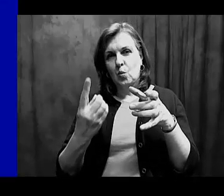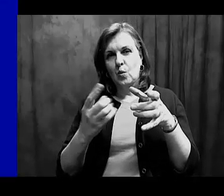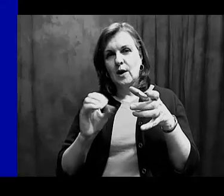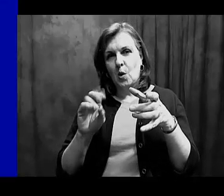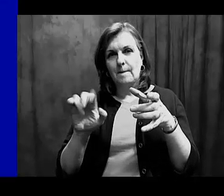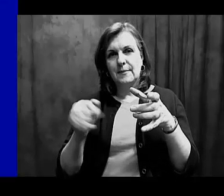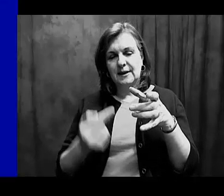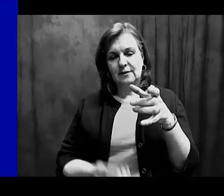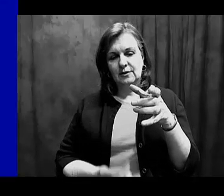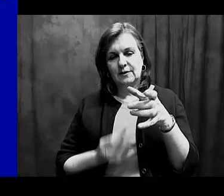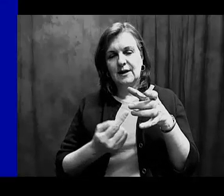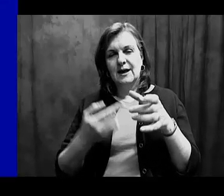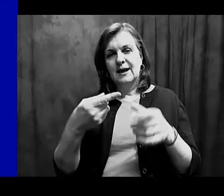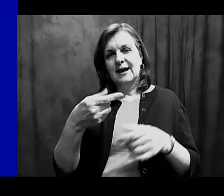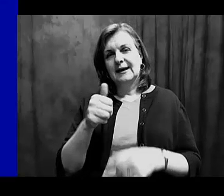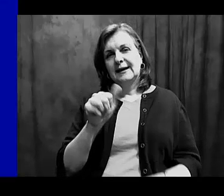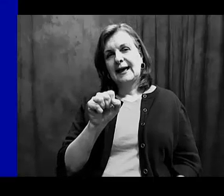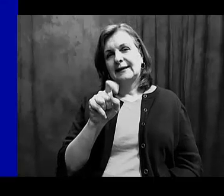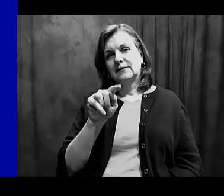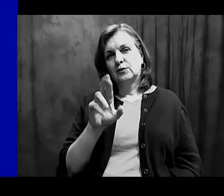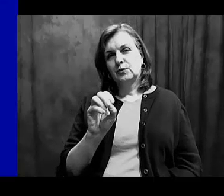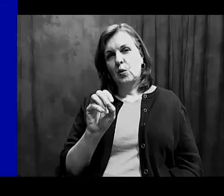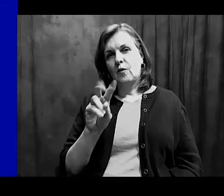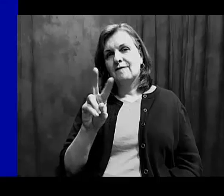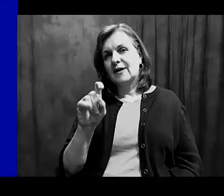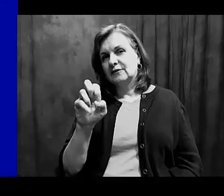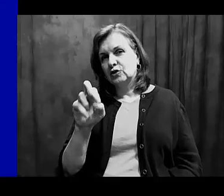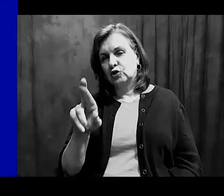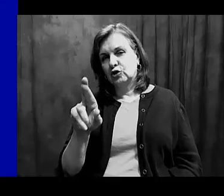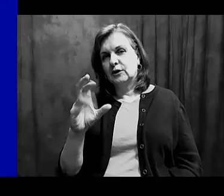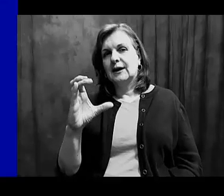There is a single opening to the gastrovascular cavity